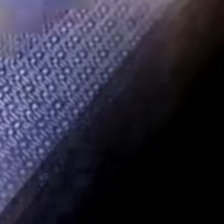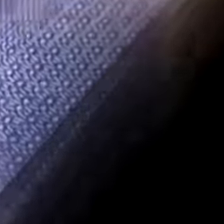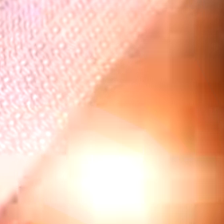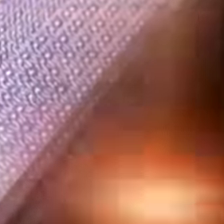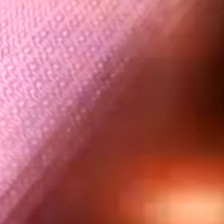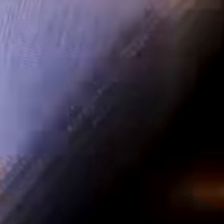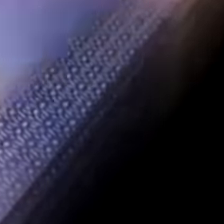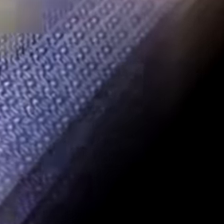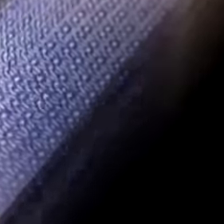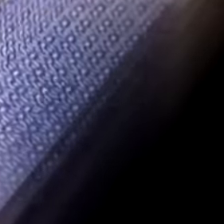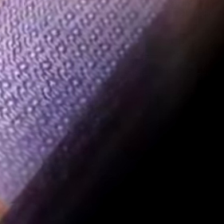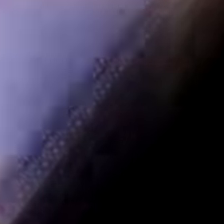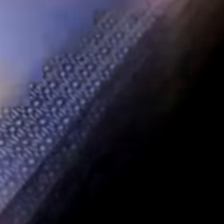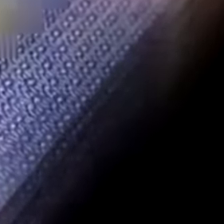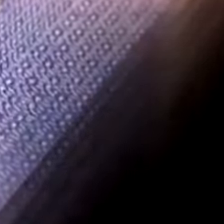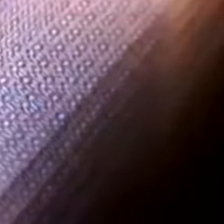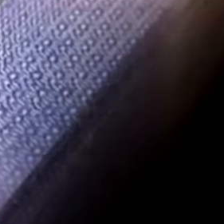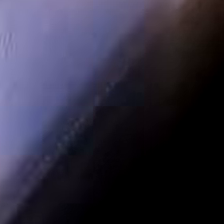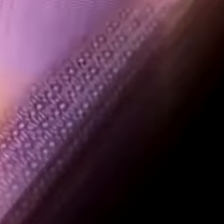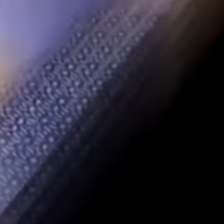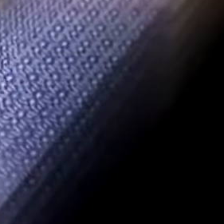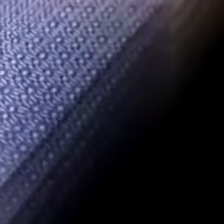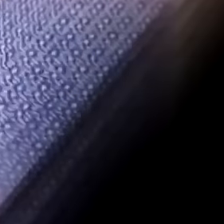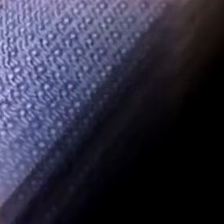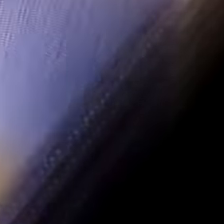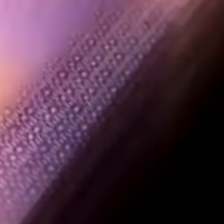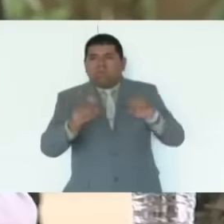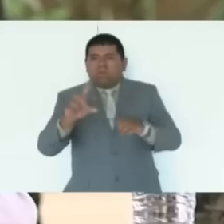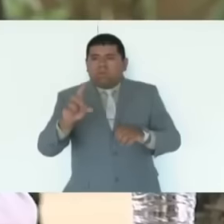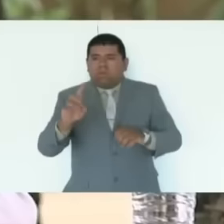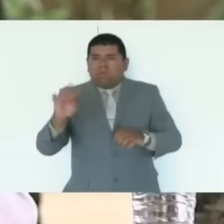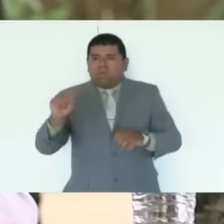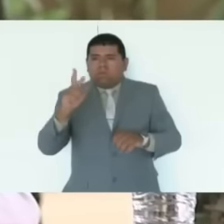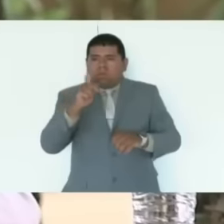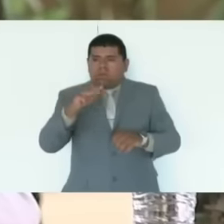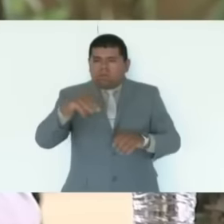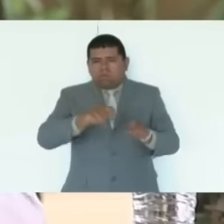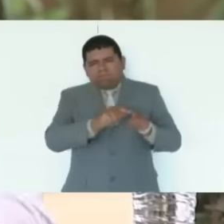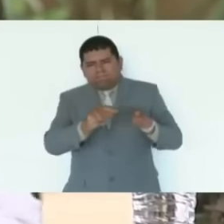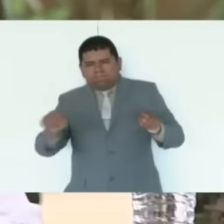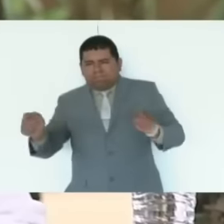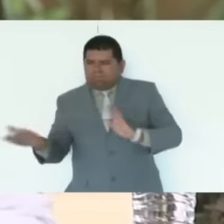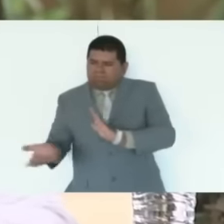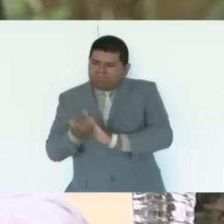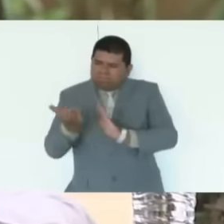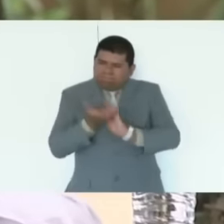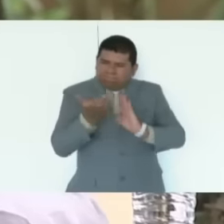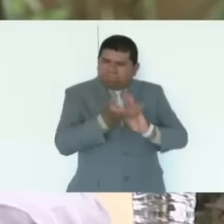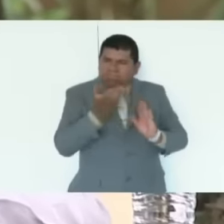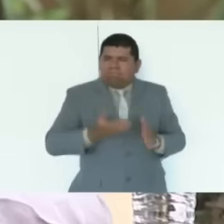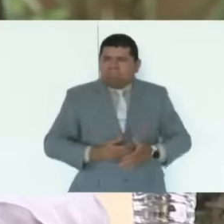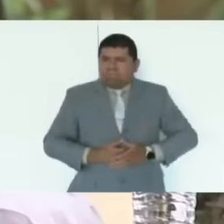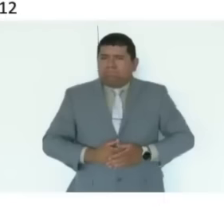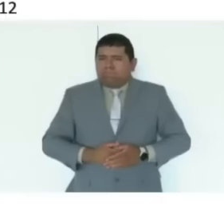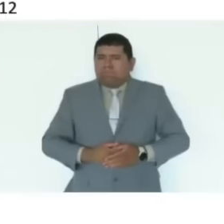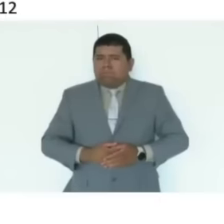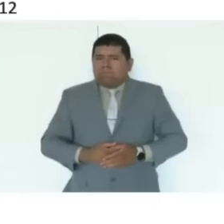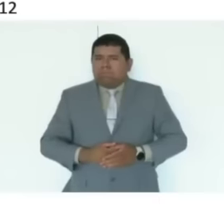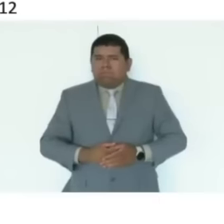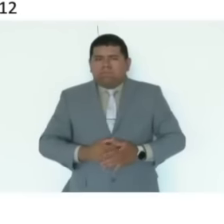million pesos and a goal of 639 km of this highway, we have already completed 15 projects that